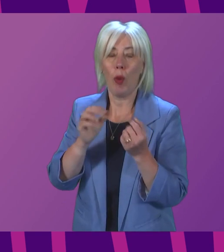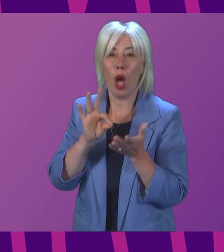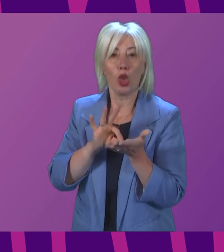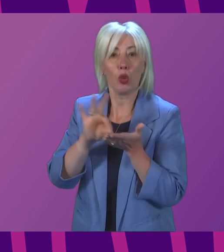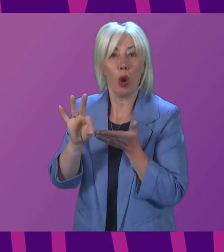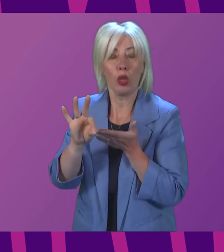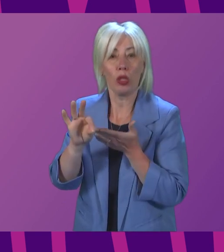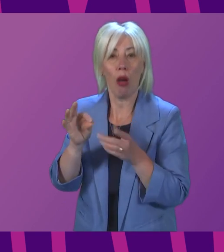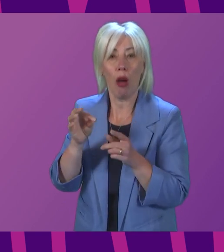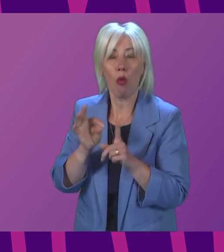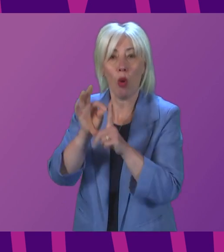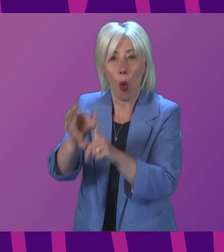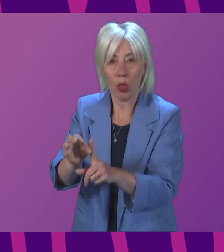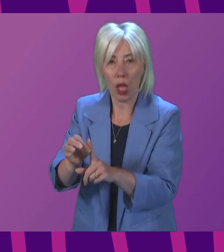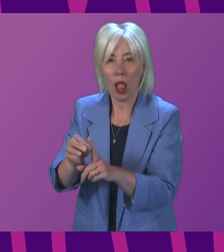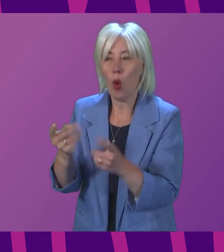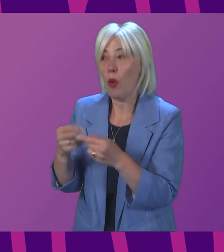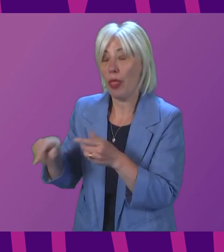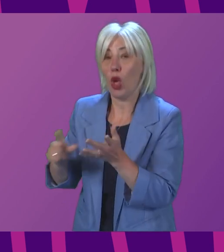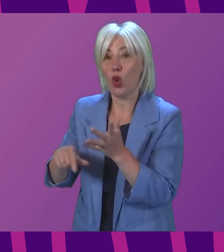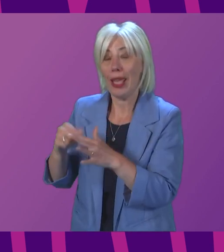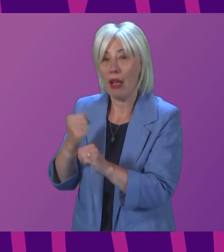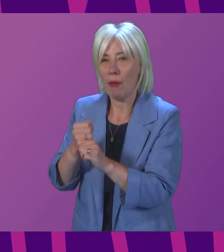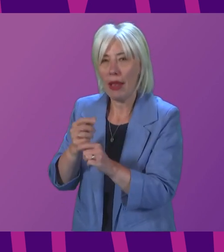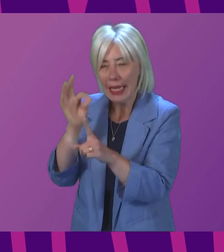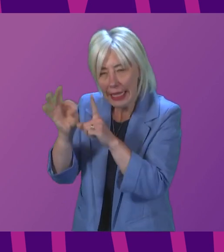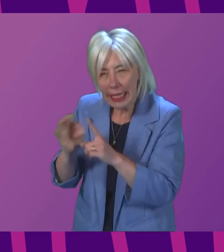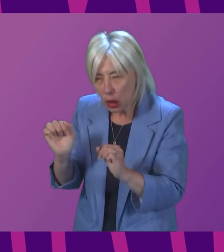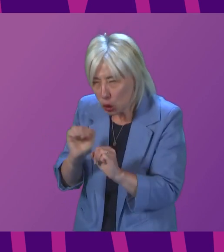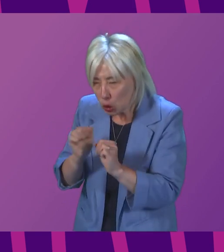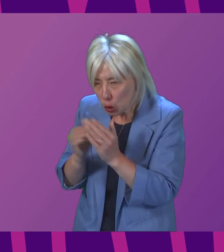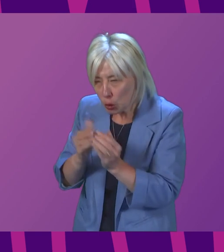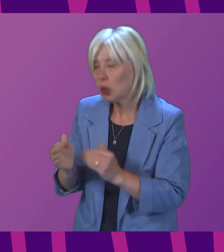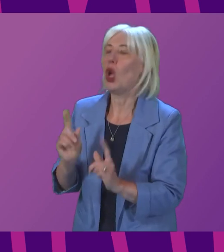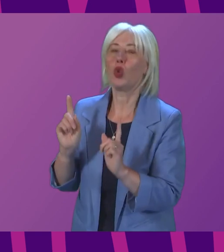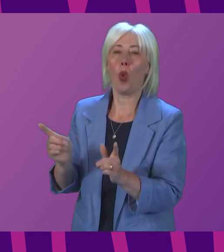are, of course, still working on agreement on the detail of that—is to expedite the